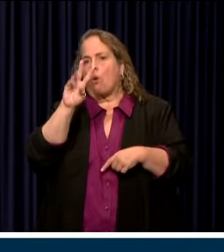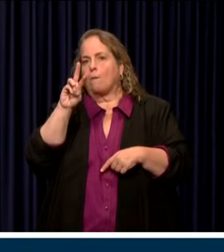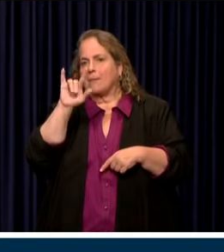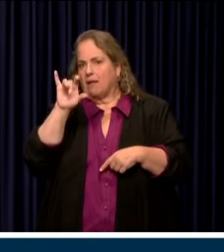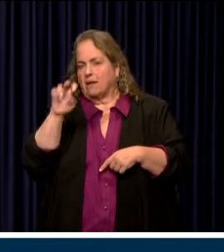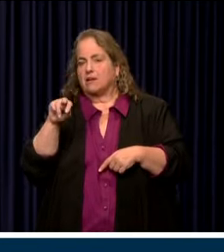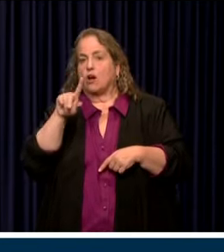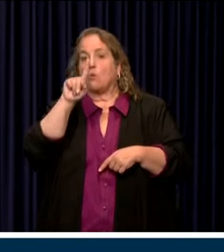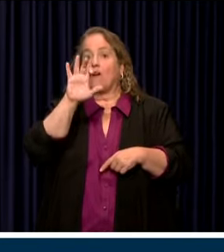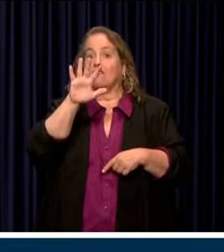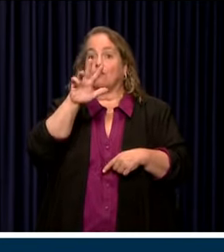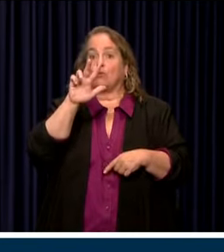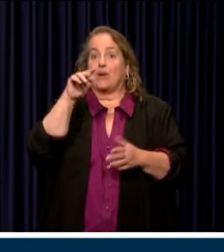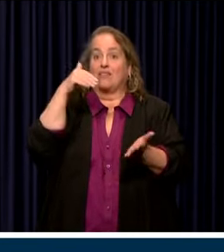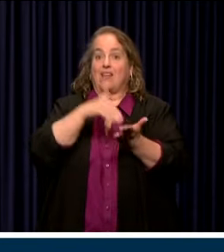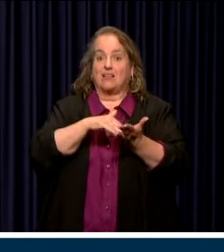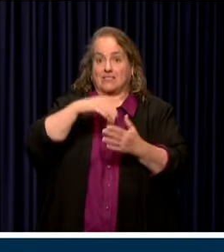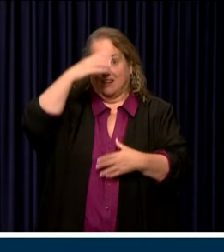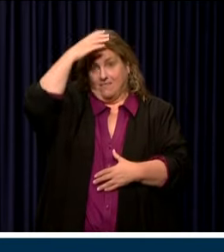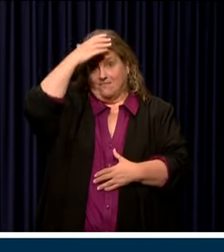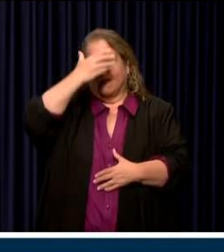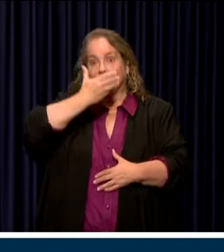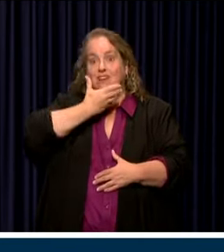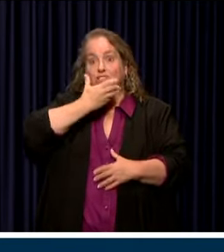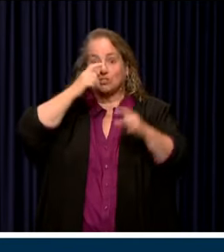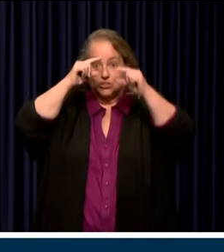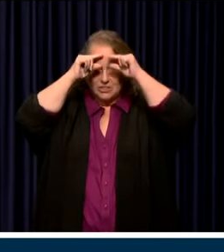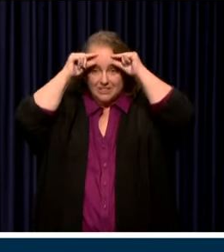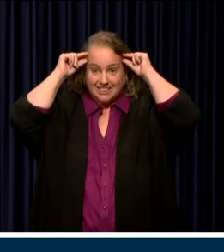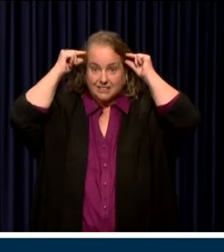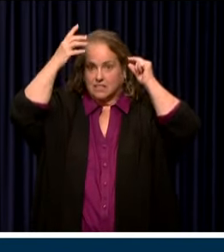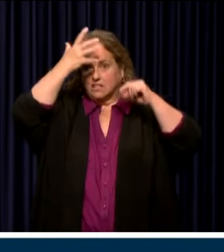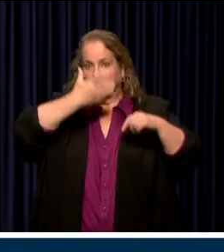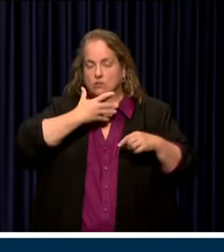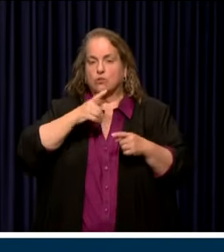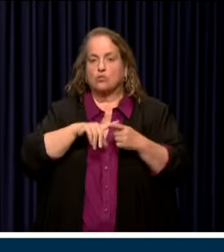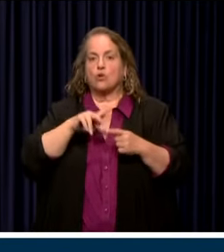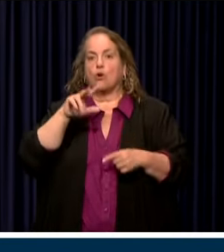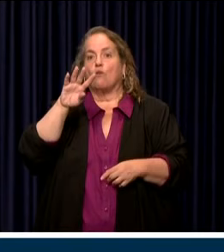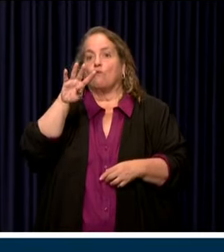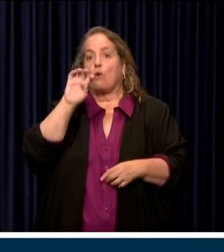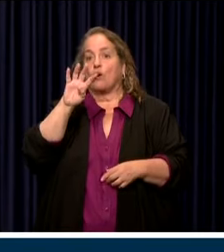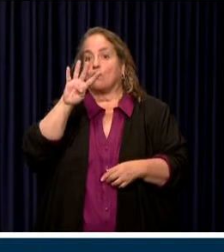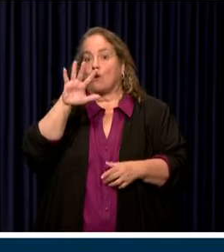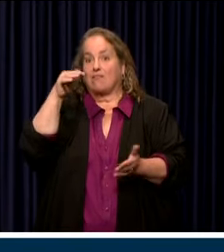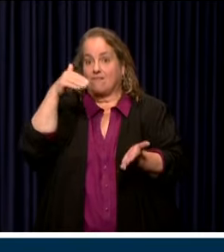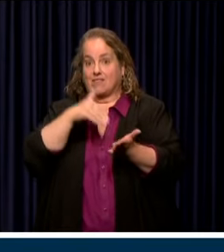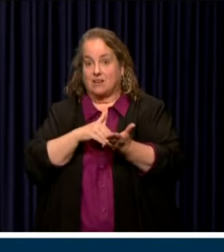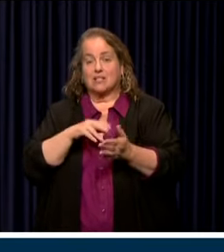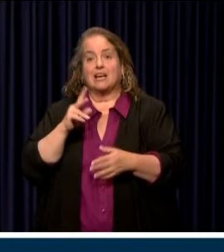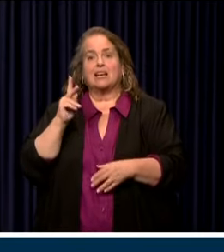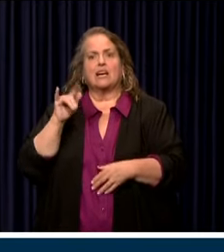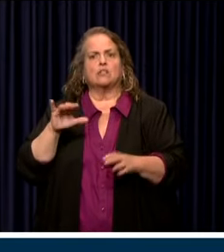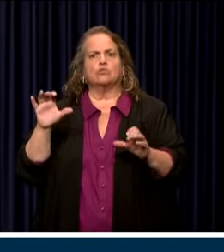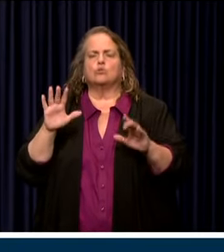HAVE, THOUGH THIS IS KIND OF AN EXAMPLE OF WHERE WE'VE GONE IN A WEEK, IT'S REALLY WHAT OUR